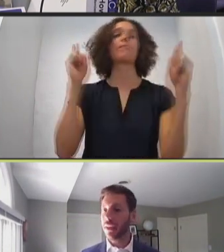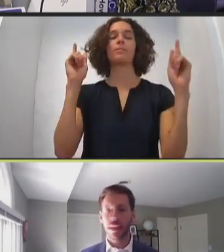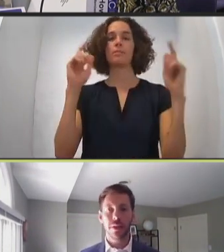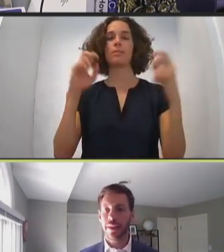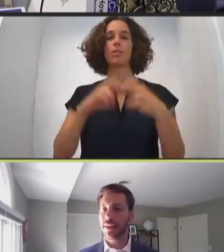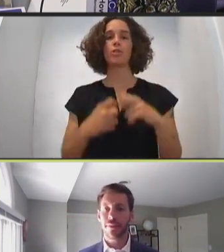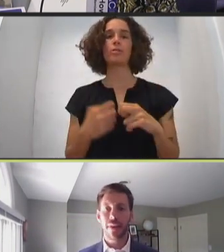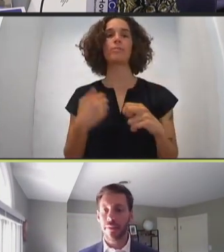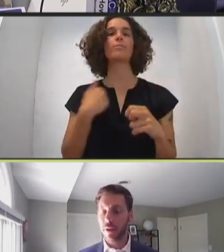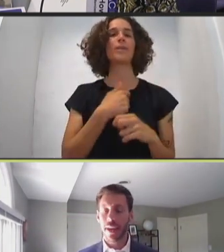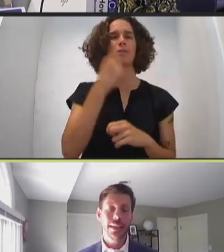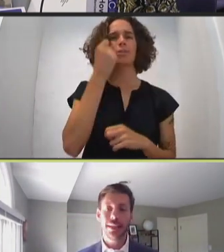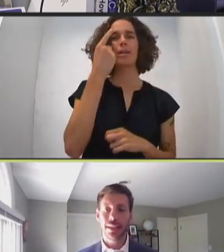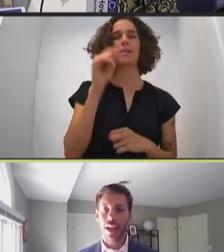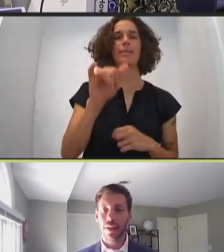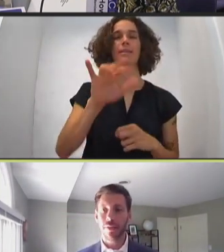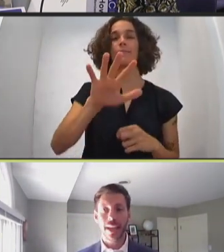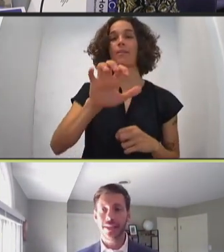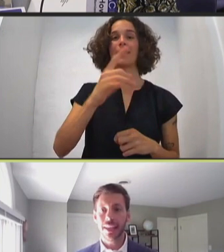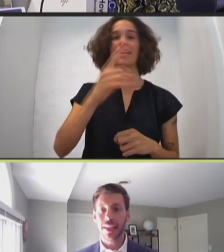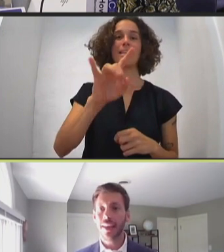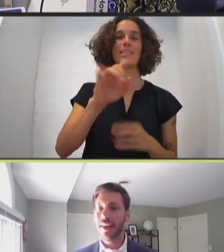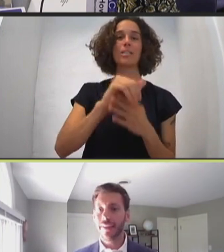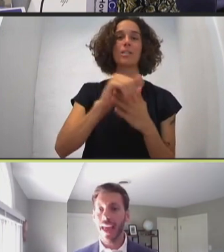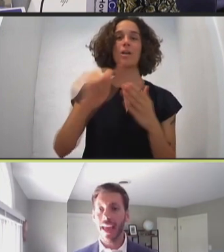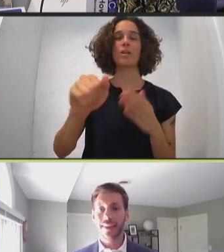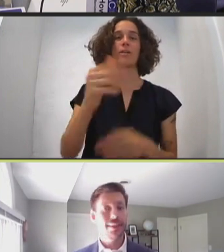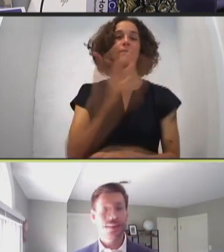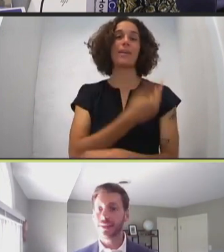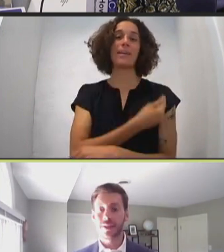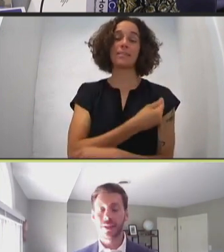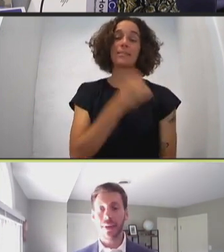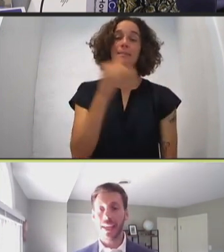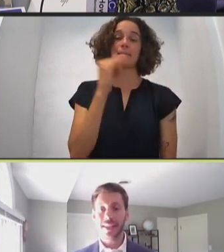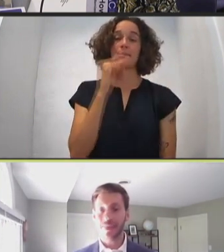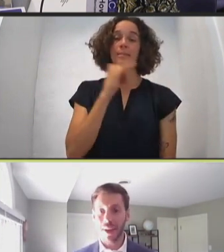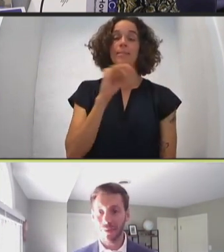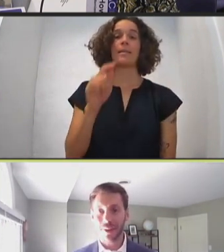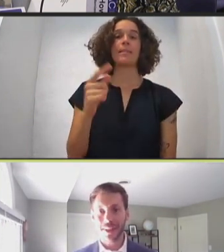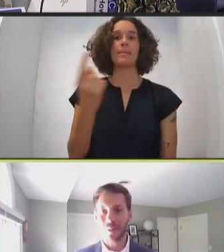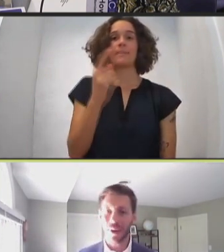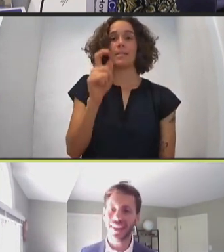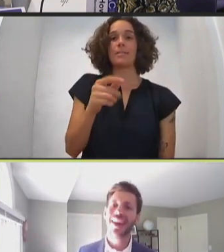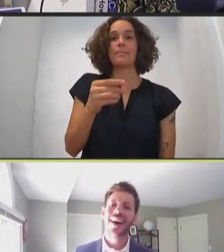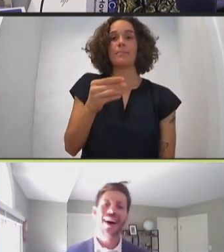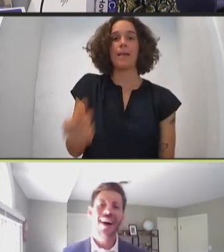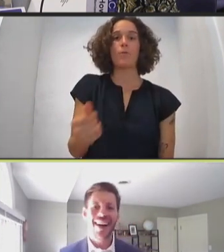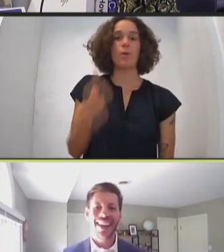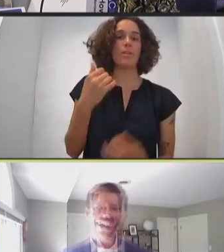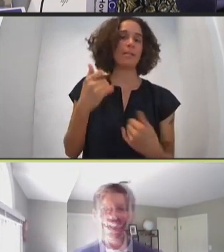that -- like you said, that's a $518 vaccine that somebody has to pay for at this point.